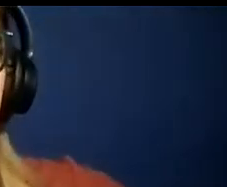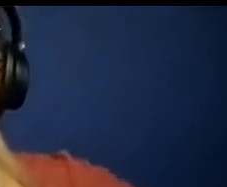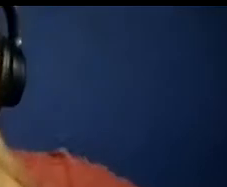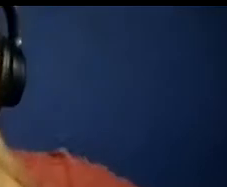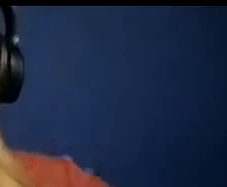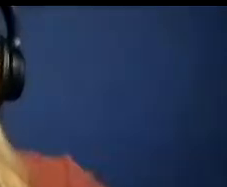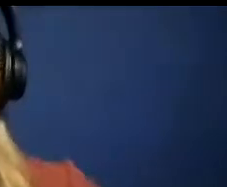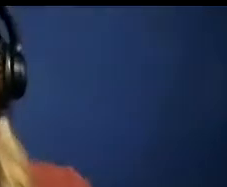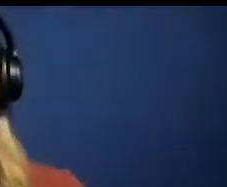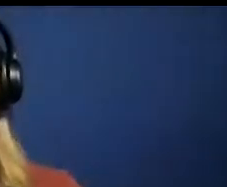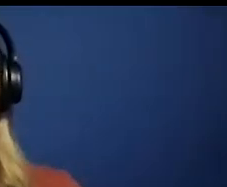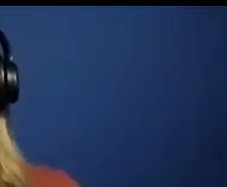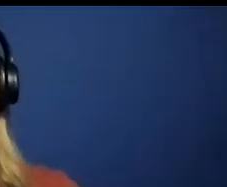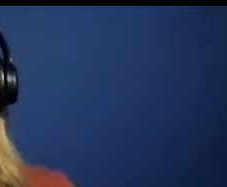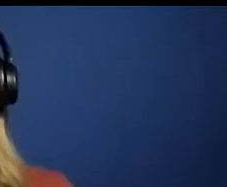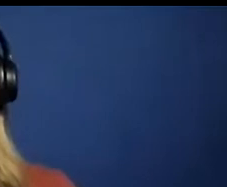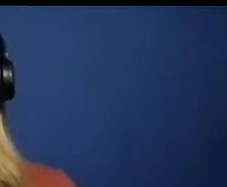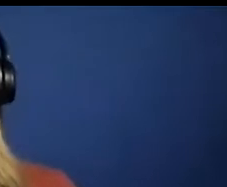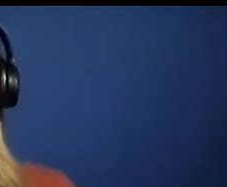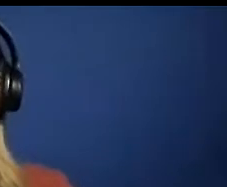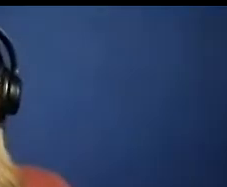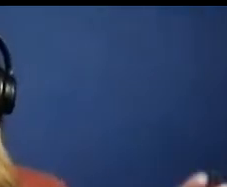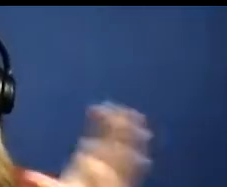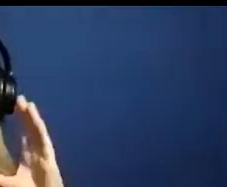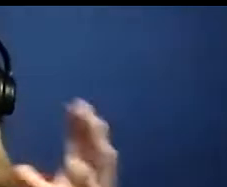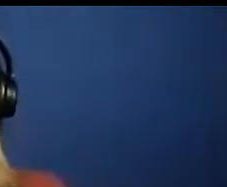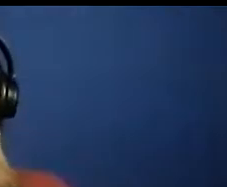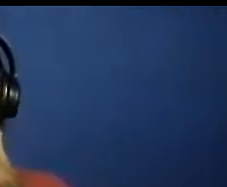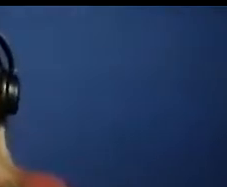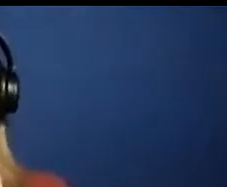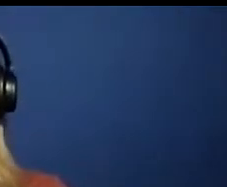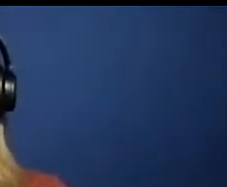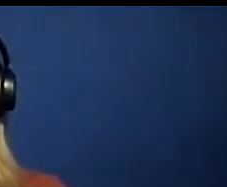Alright... Good evening everybody, and thank you for joining us this evening.